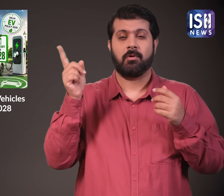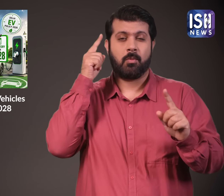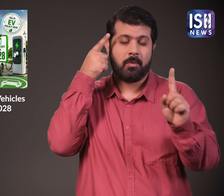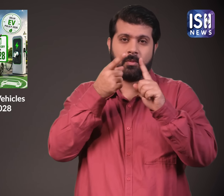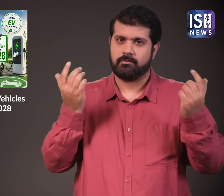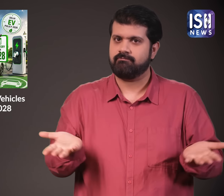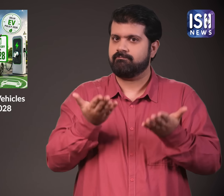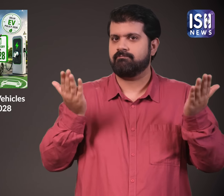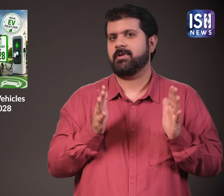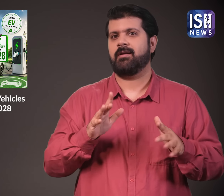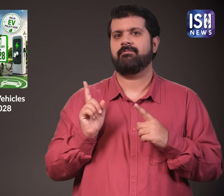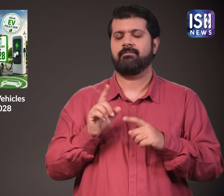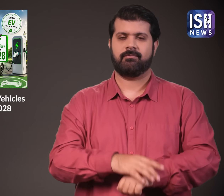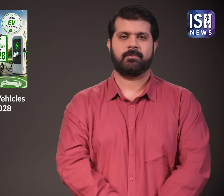That is their aim.